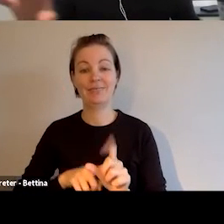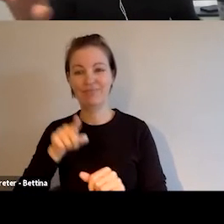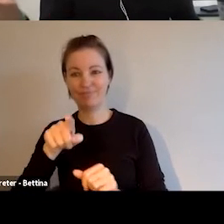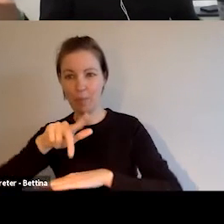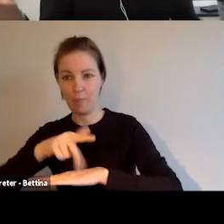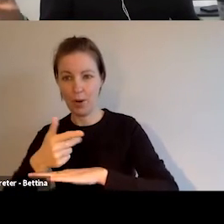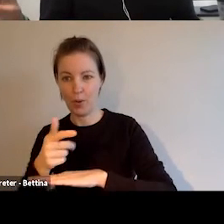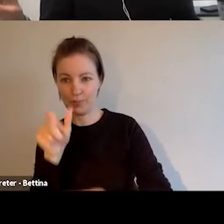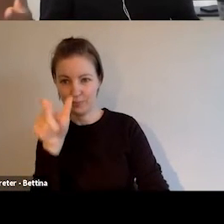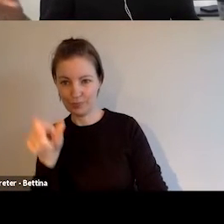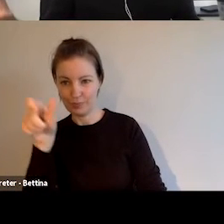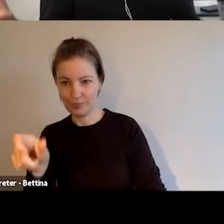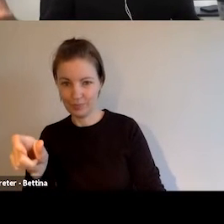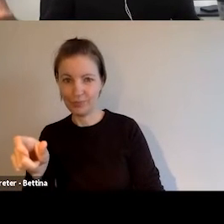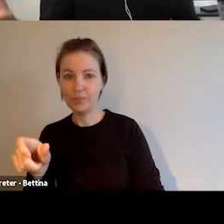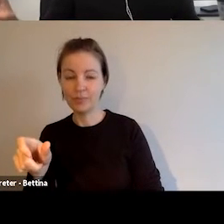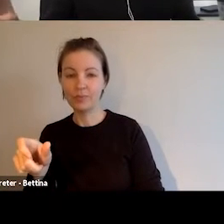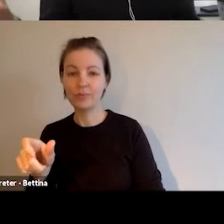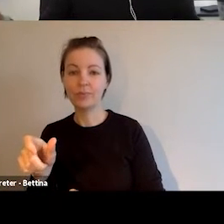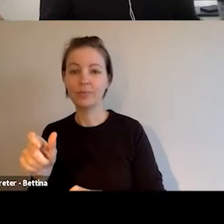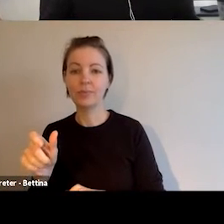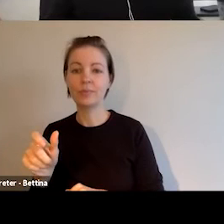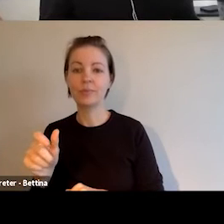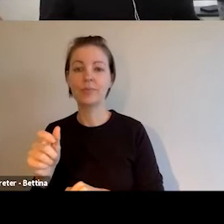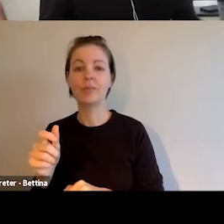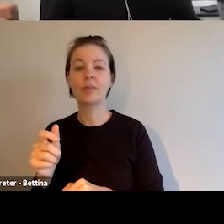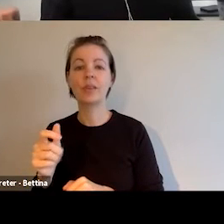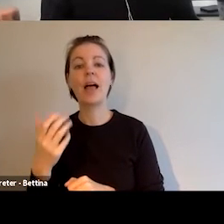roughly half their studies in each semester Borgen